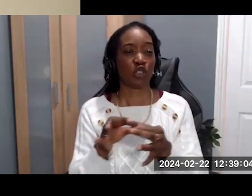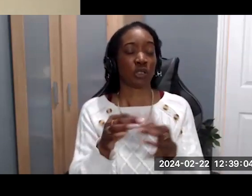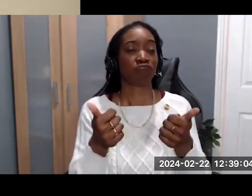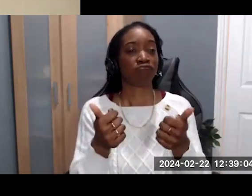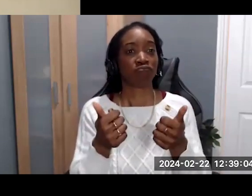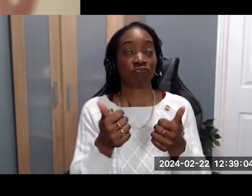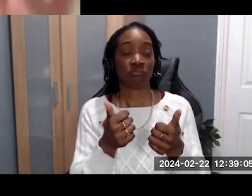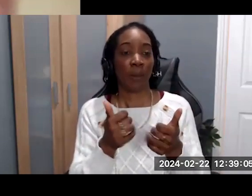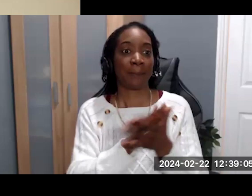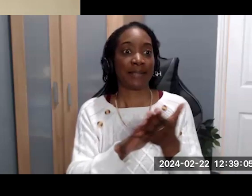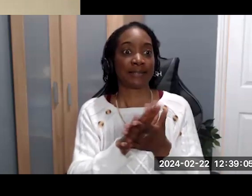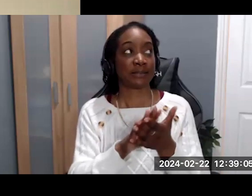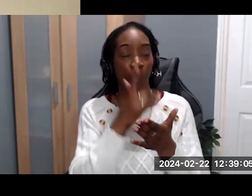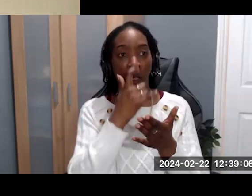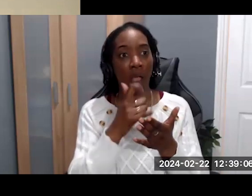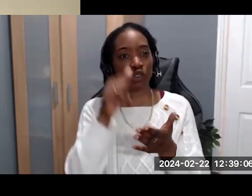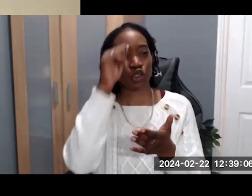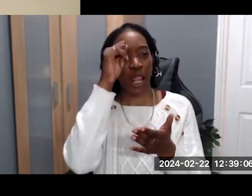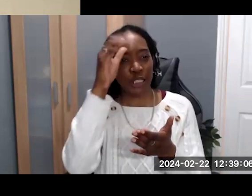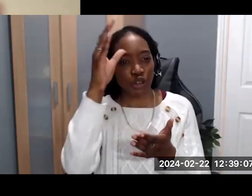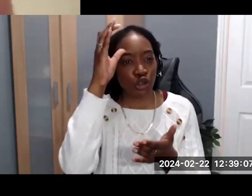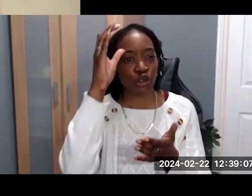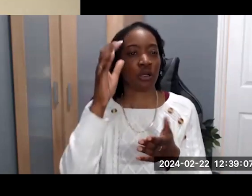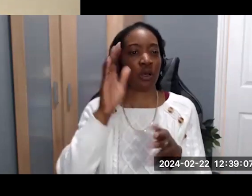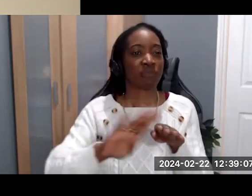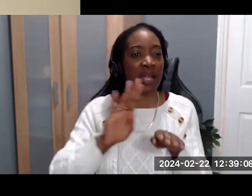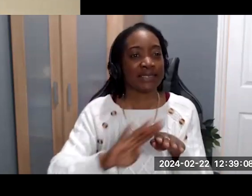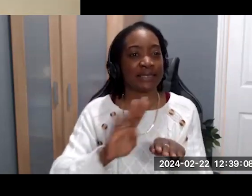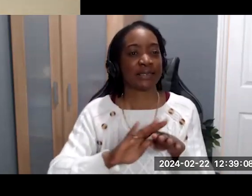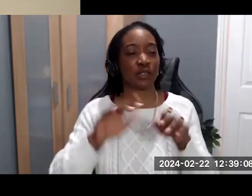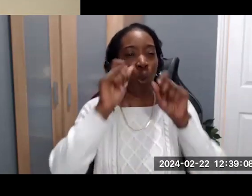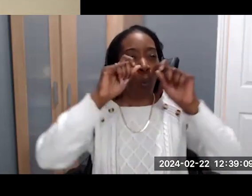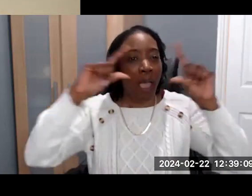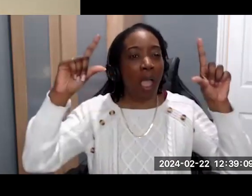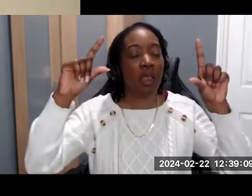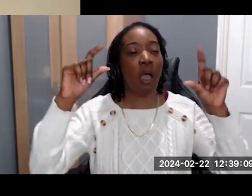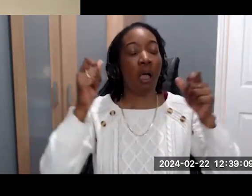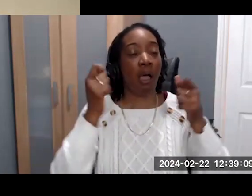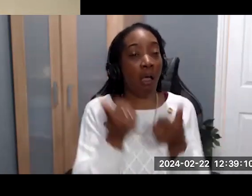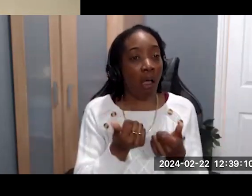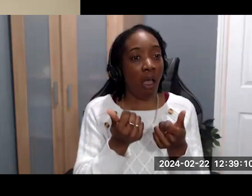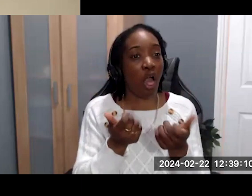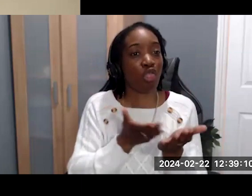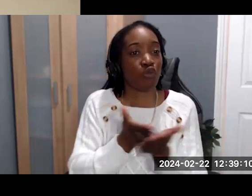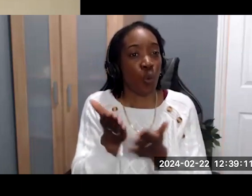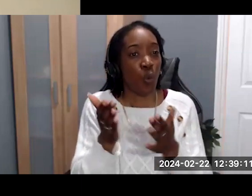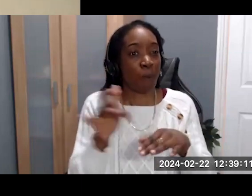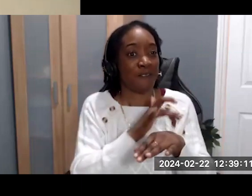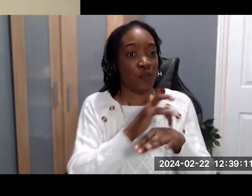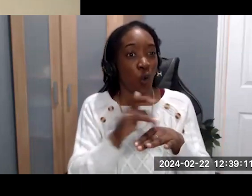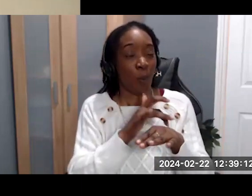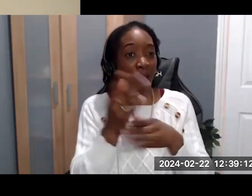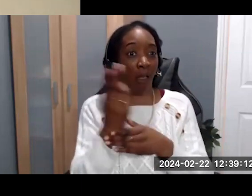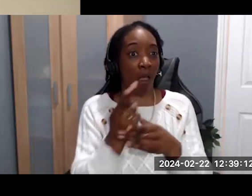of knowledge practices uh Awareness on performing arts and disability in in